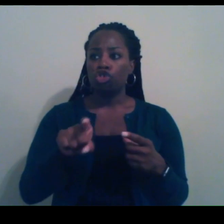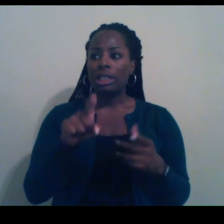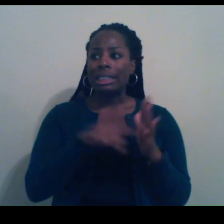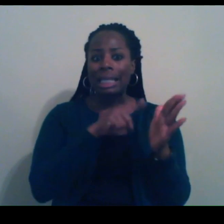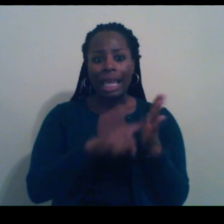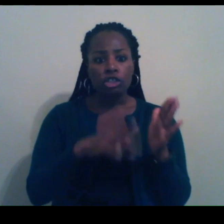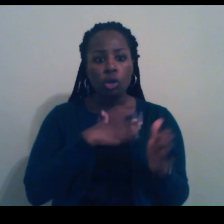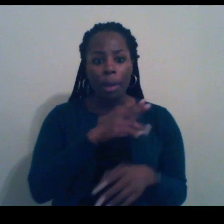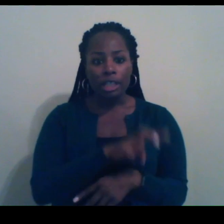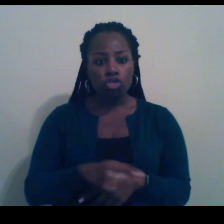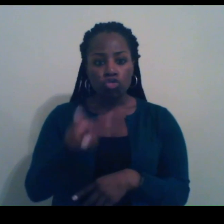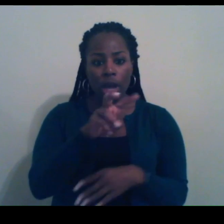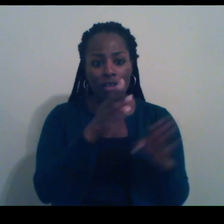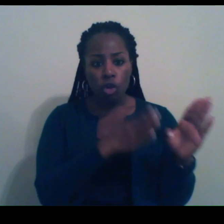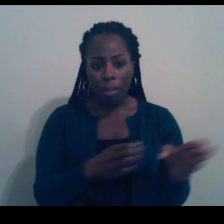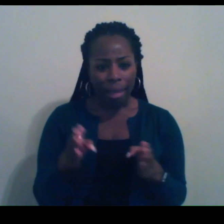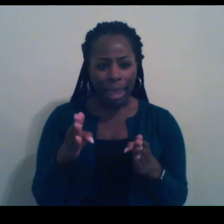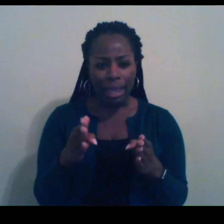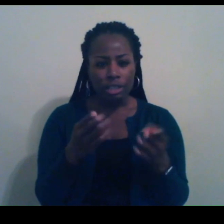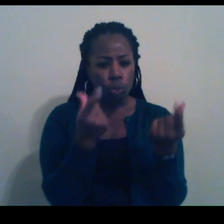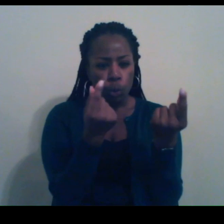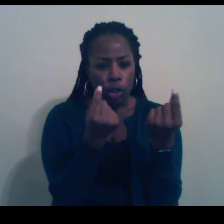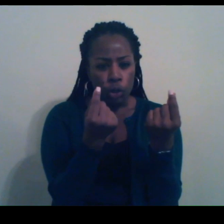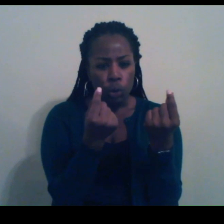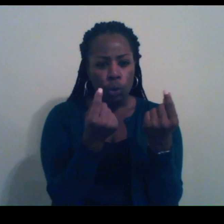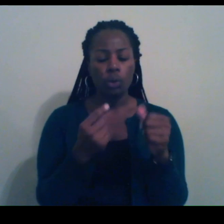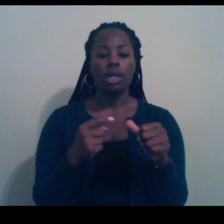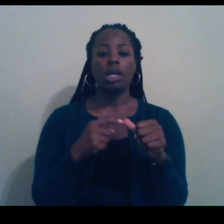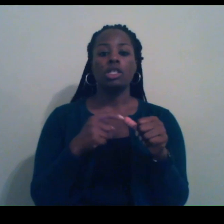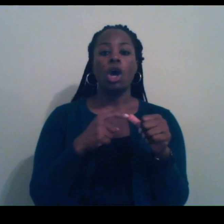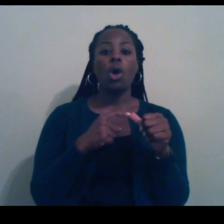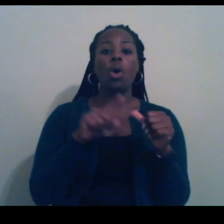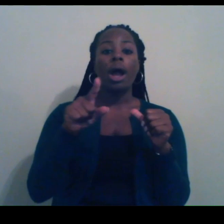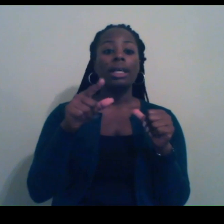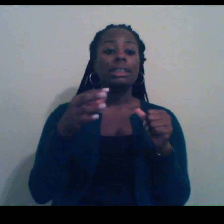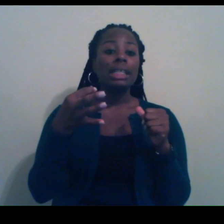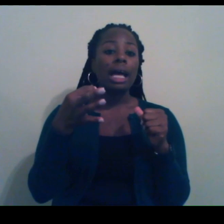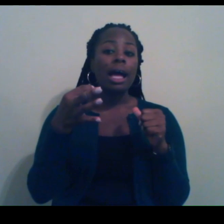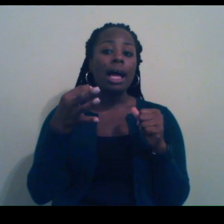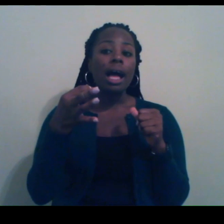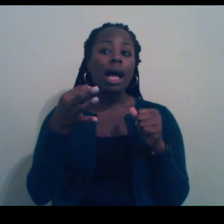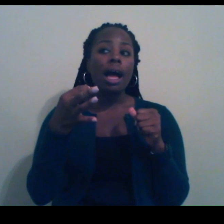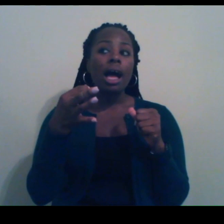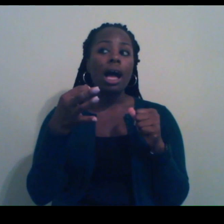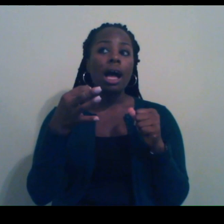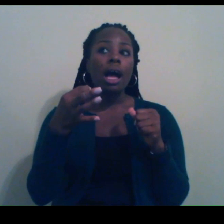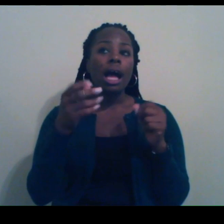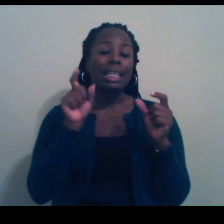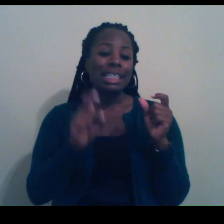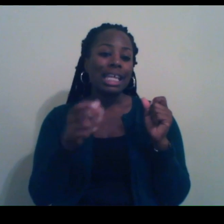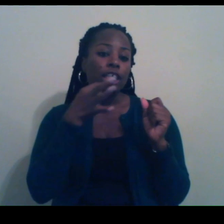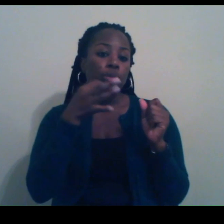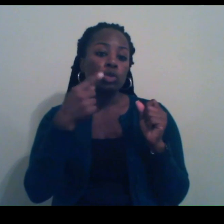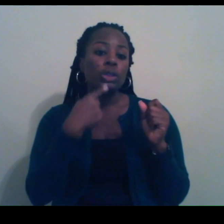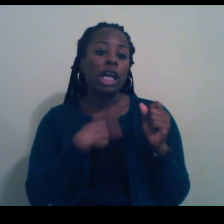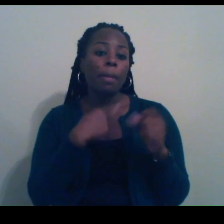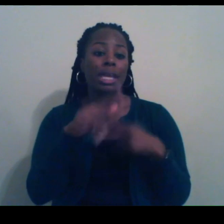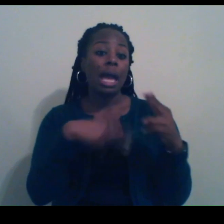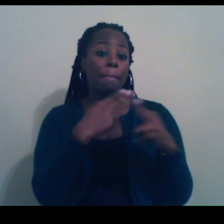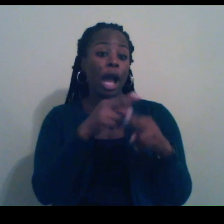and sir two parts one is what is the expert opinion from the task force on sort of spring break travel and even domestic travel and secondly would you yourself